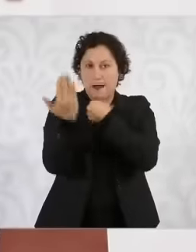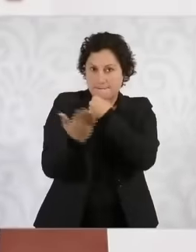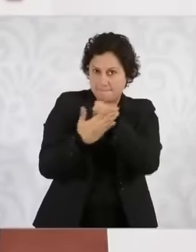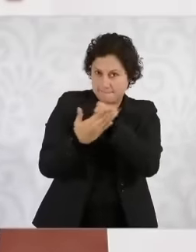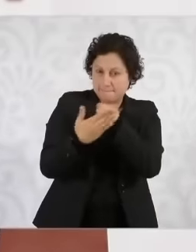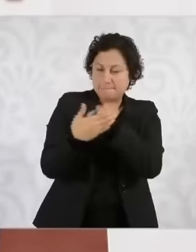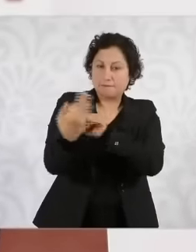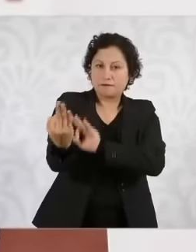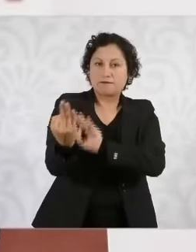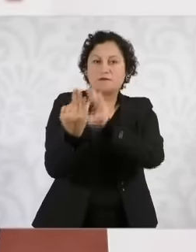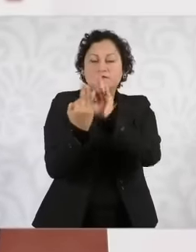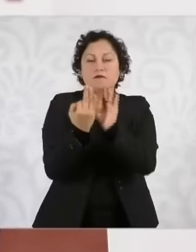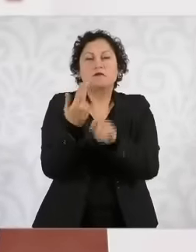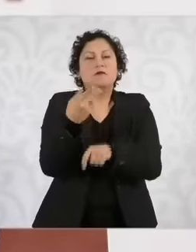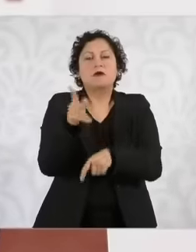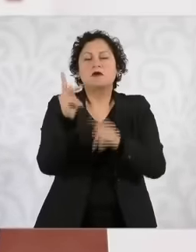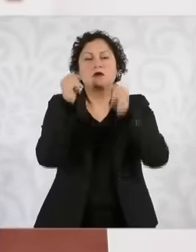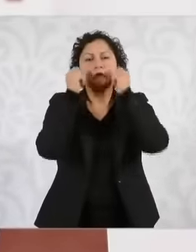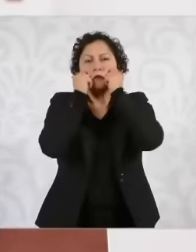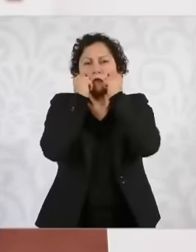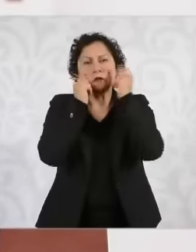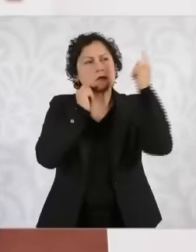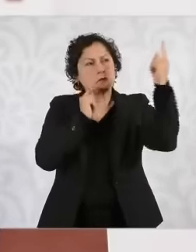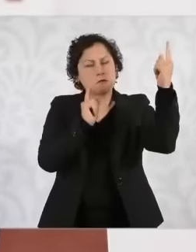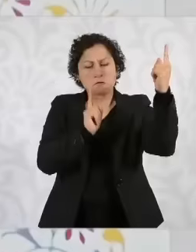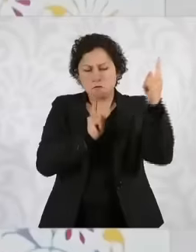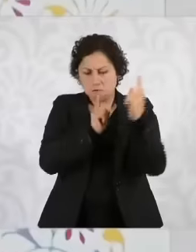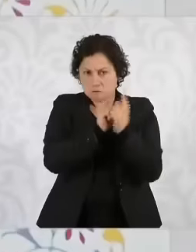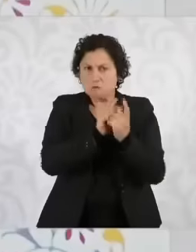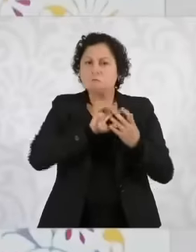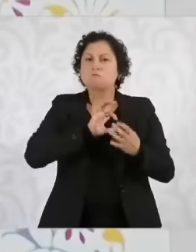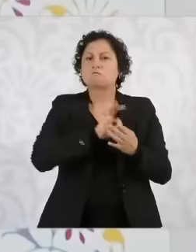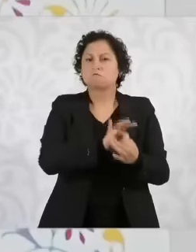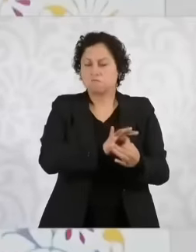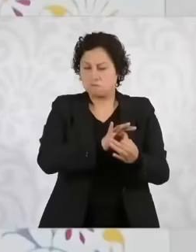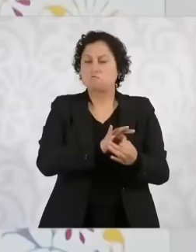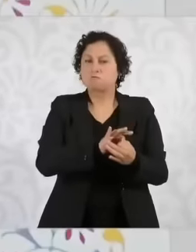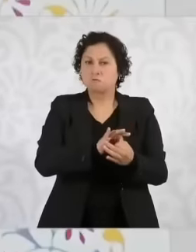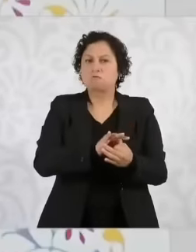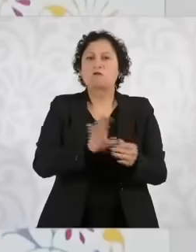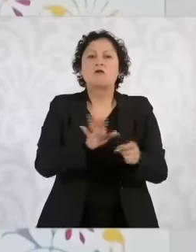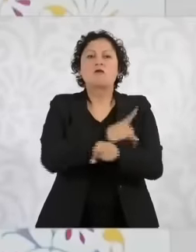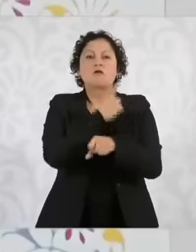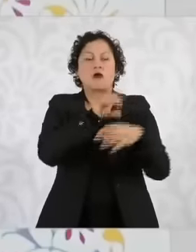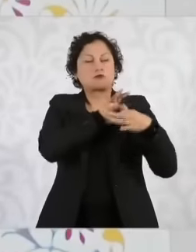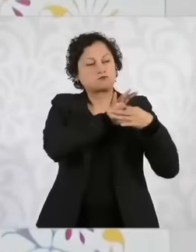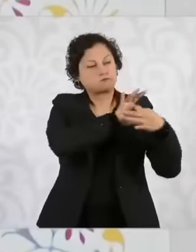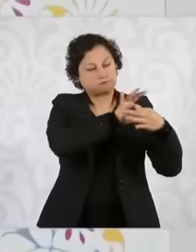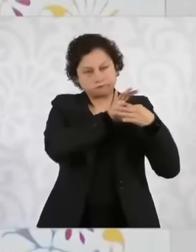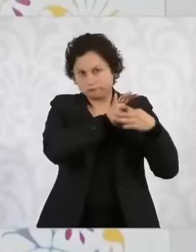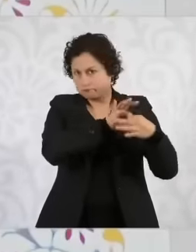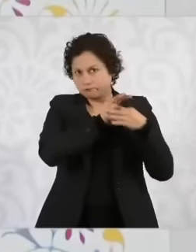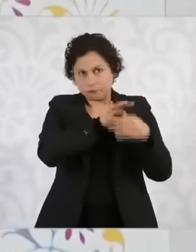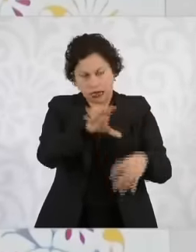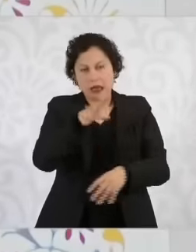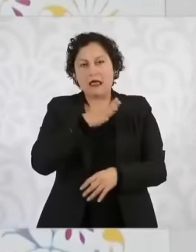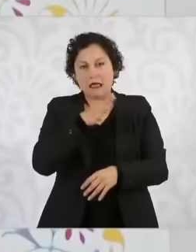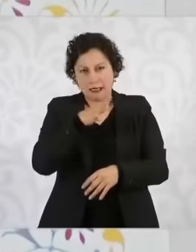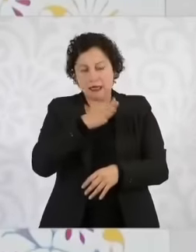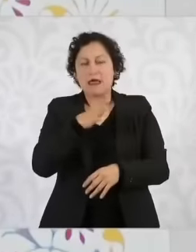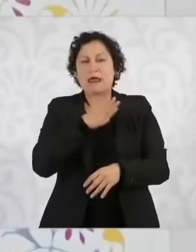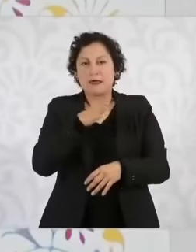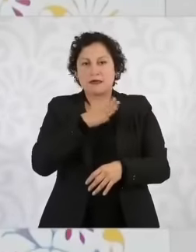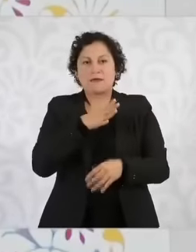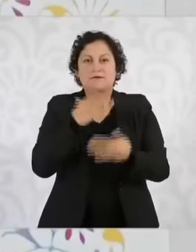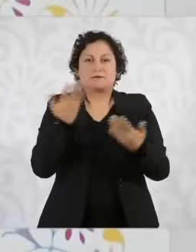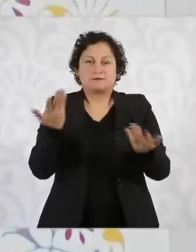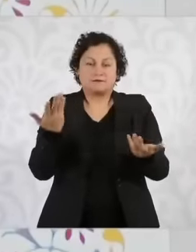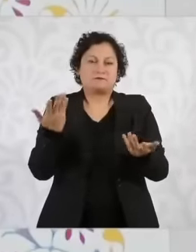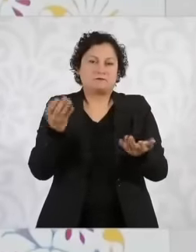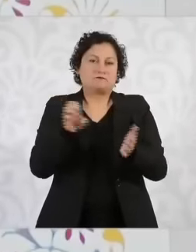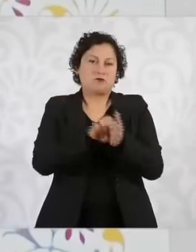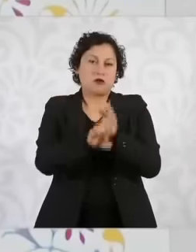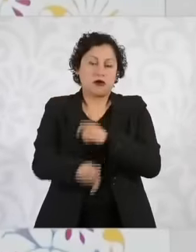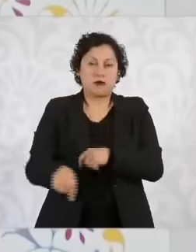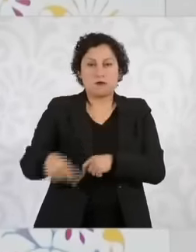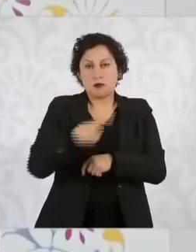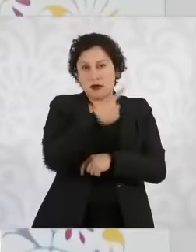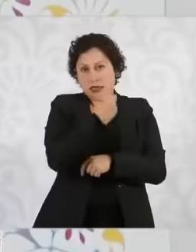it eh Because eh There is integration And also both the candidate of the Democratic party